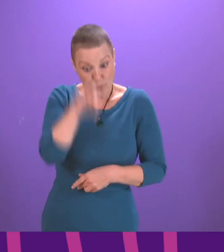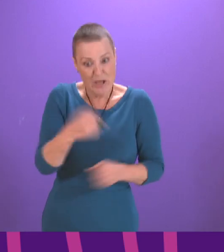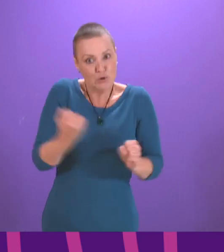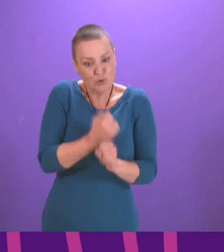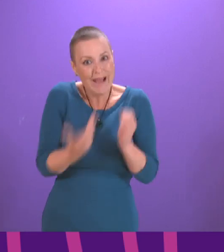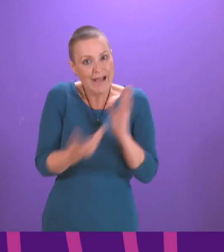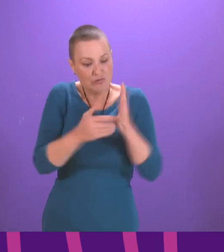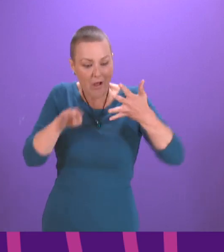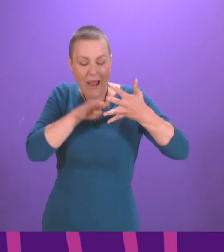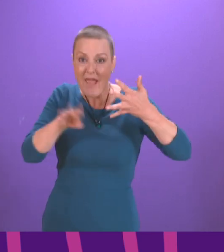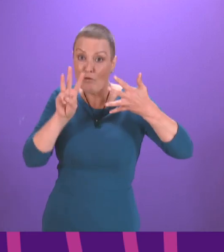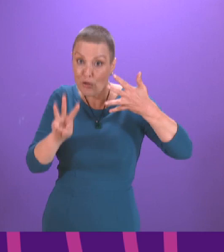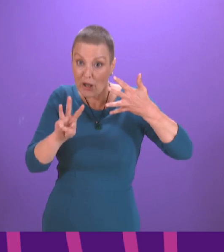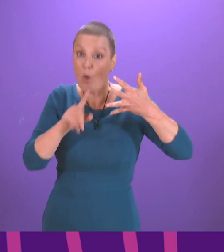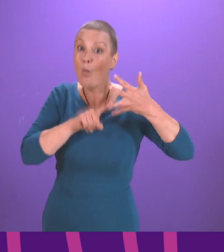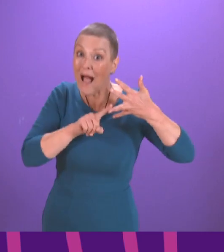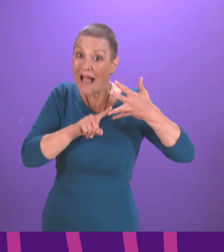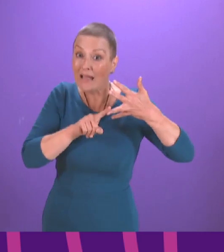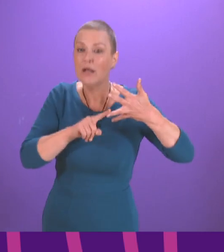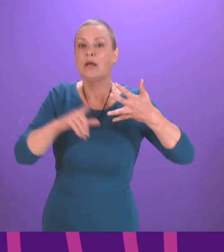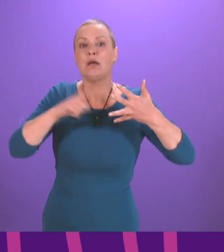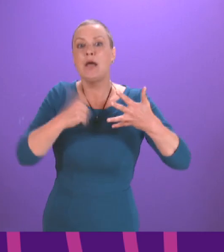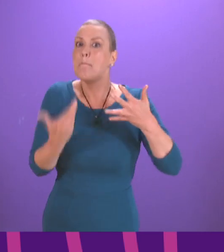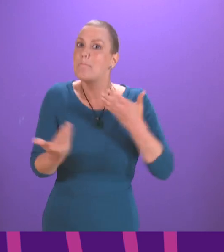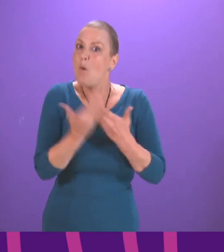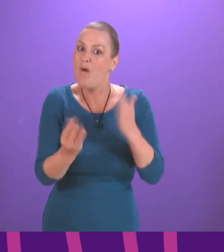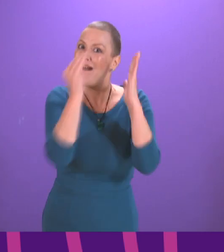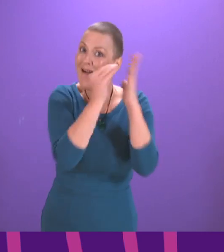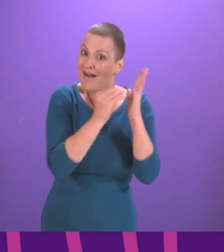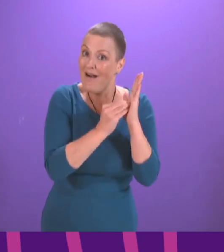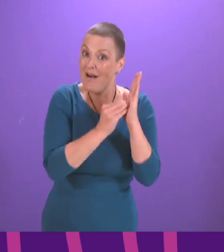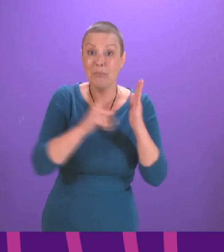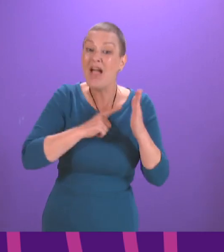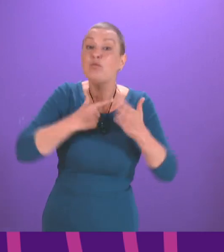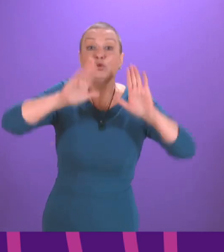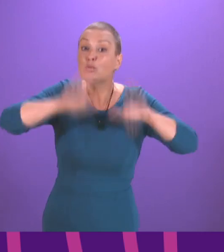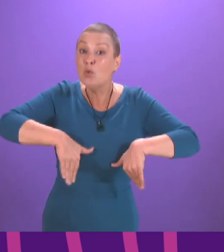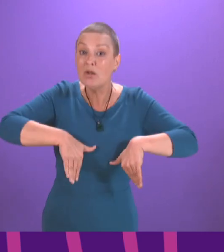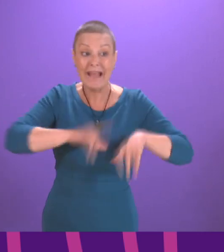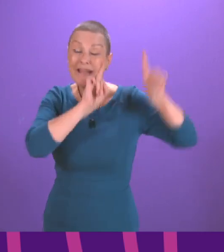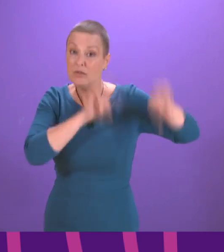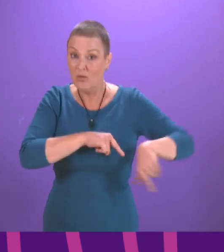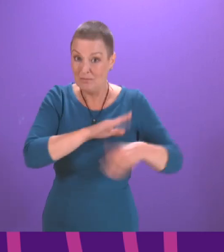the path that it is currently on and to avoid those projections coming to pass. My plea